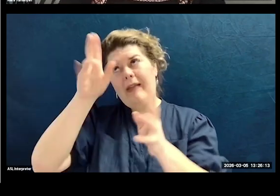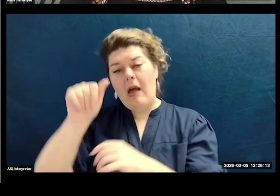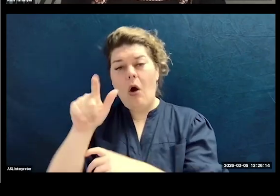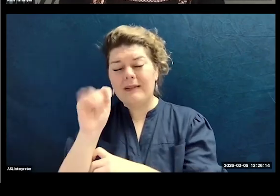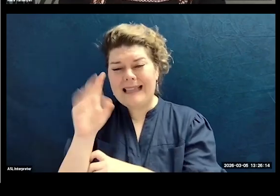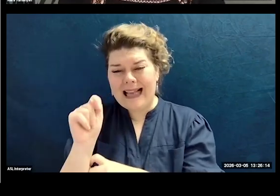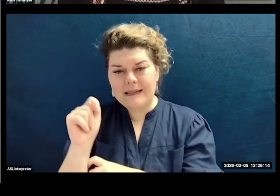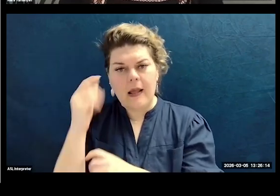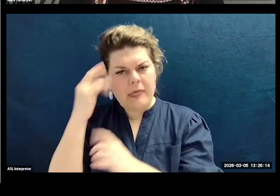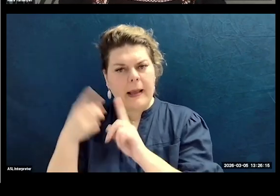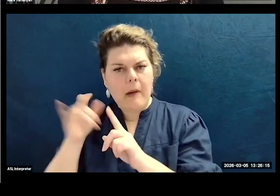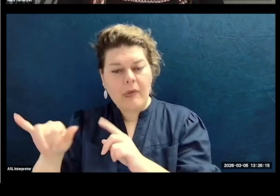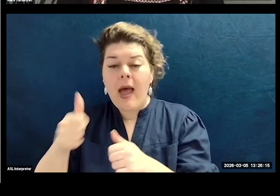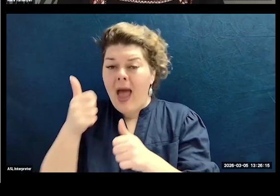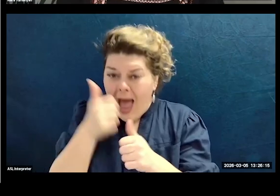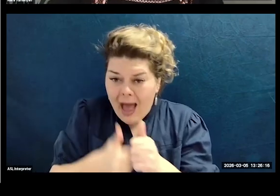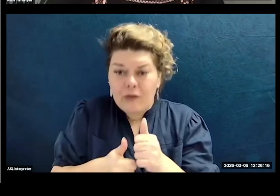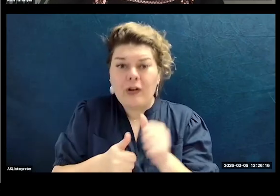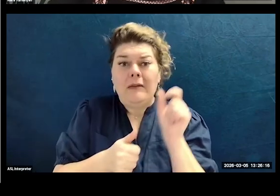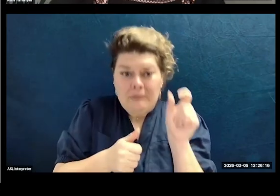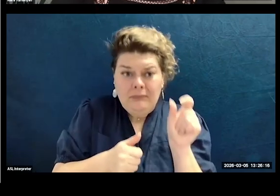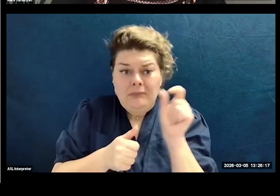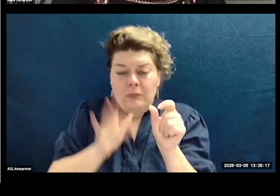because every single character will be announced by a screen reader.